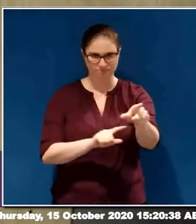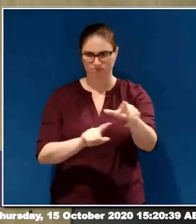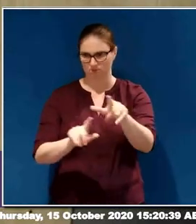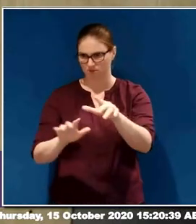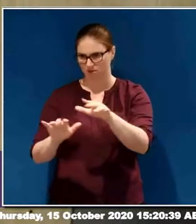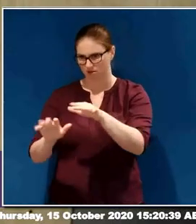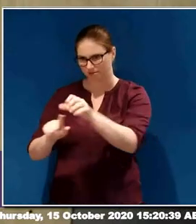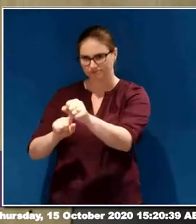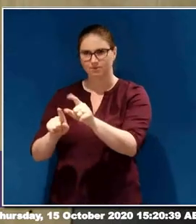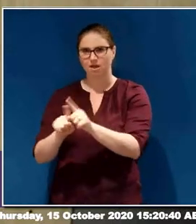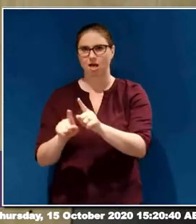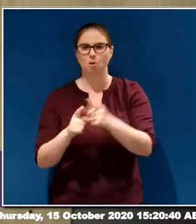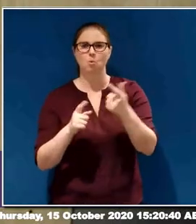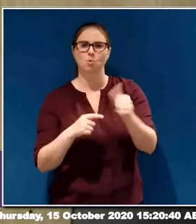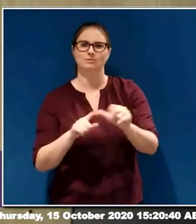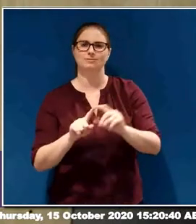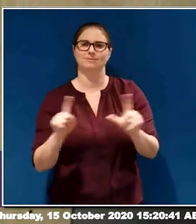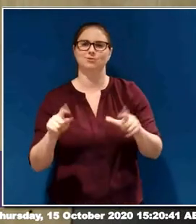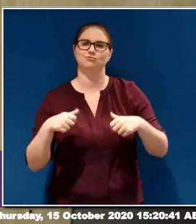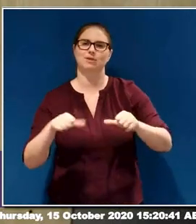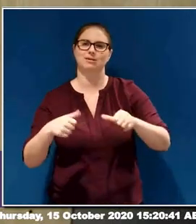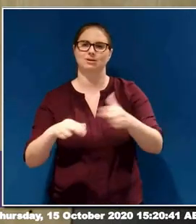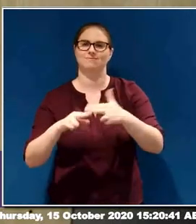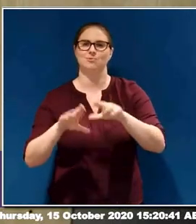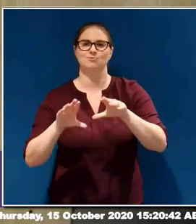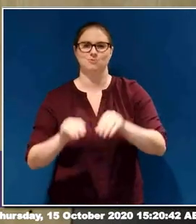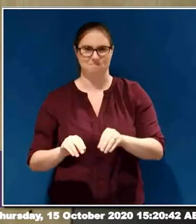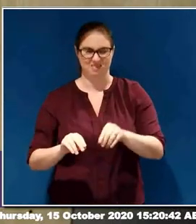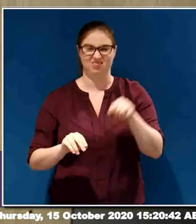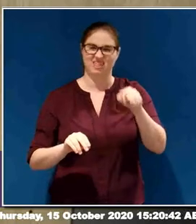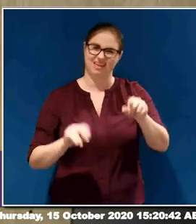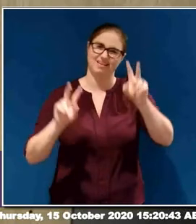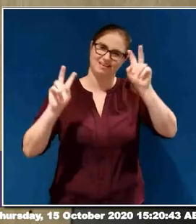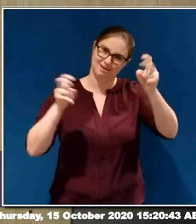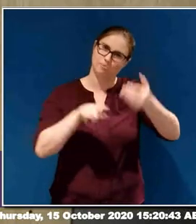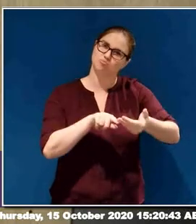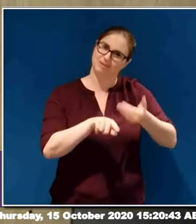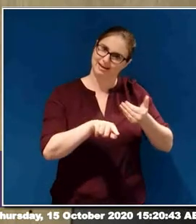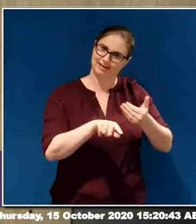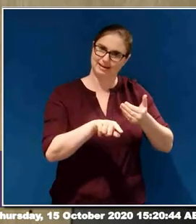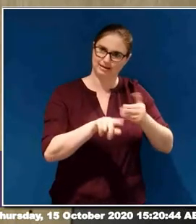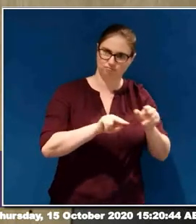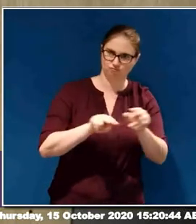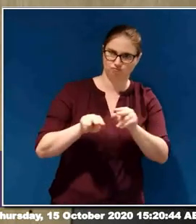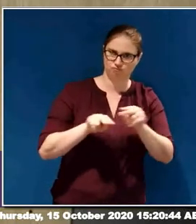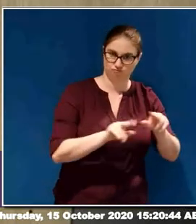Reactive discipline occurs when the proactive isn't in place or if it